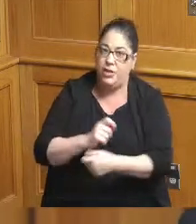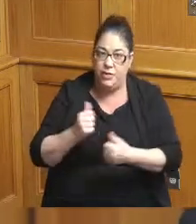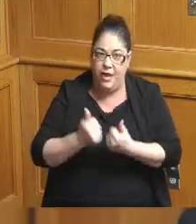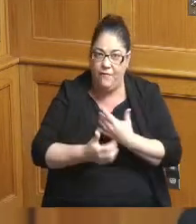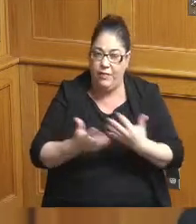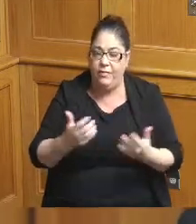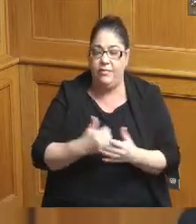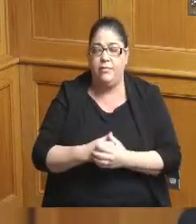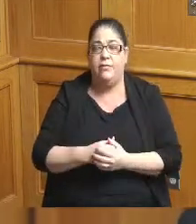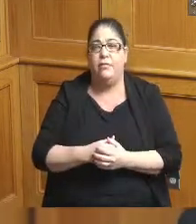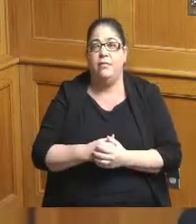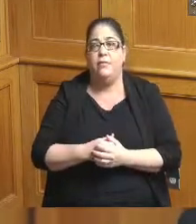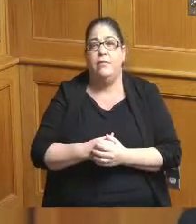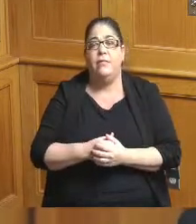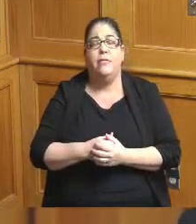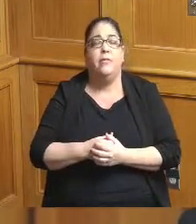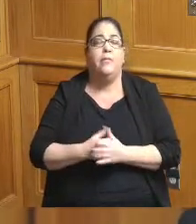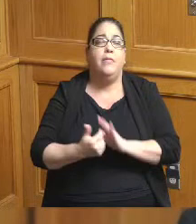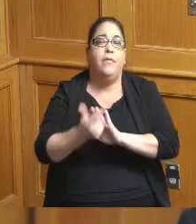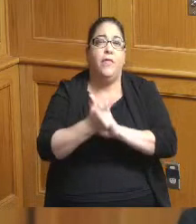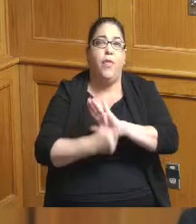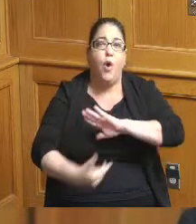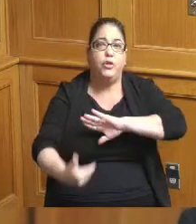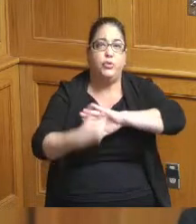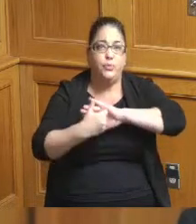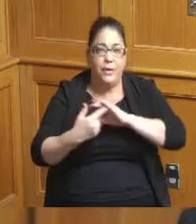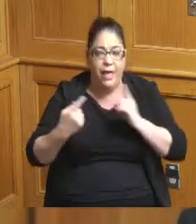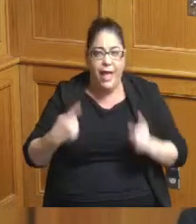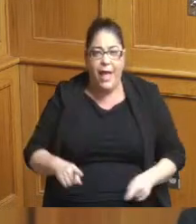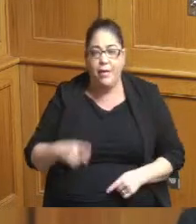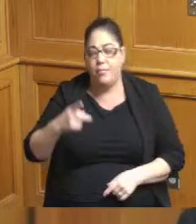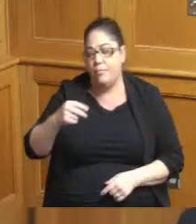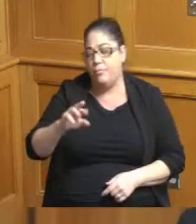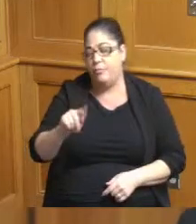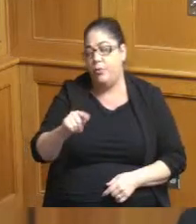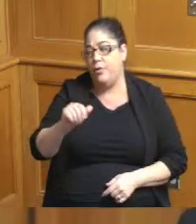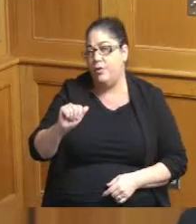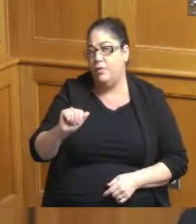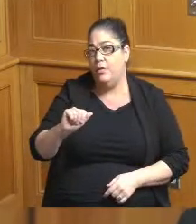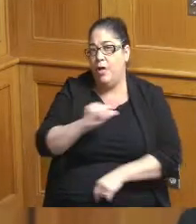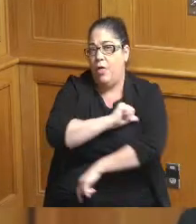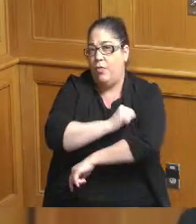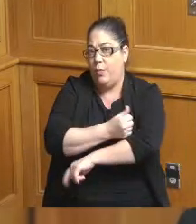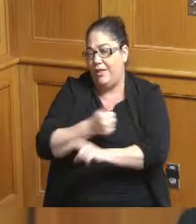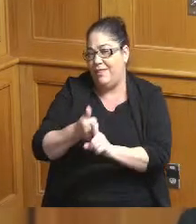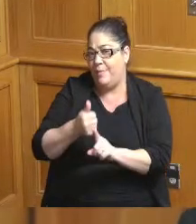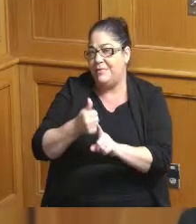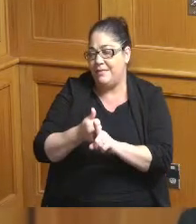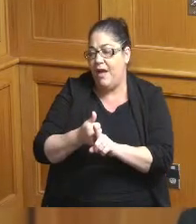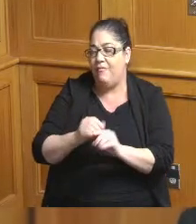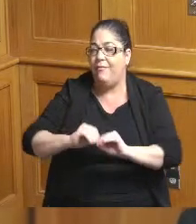related to the lawsuit the Port Authority was the obvious partner to do some of this work for the